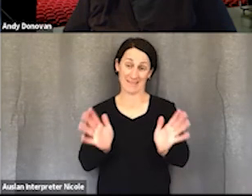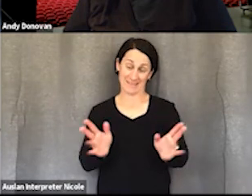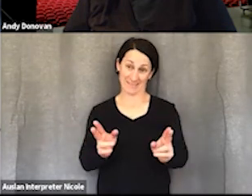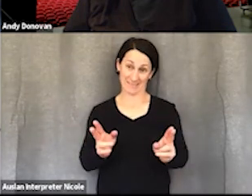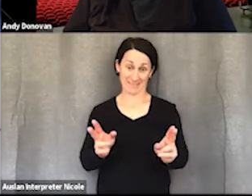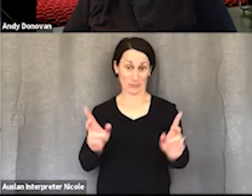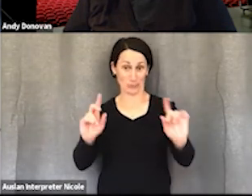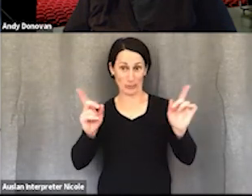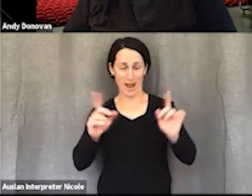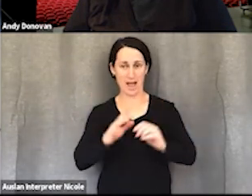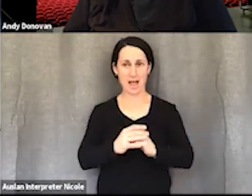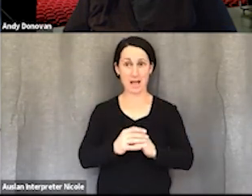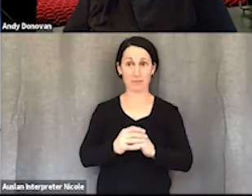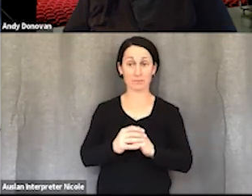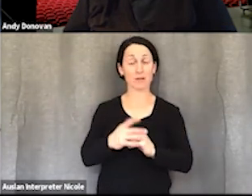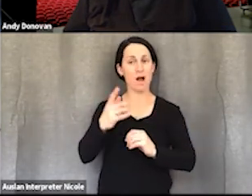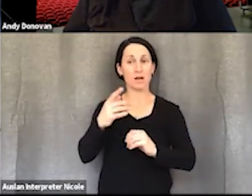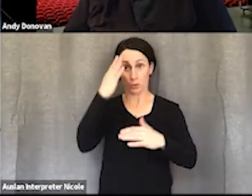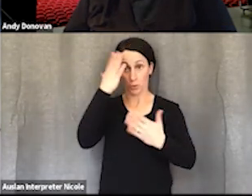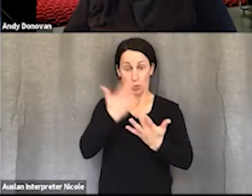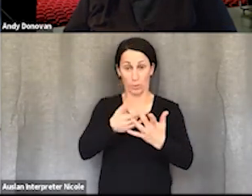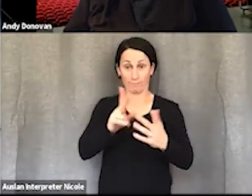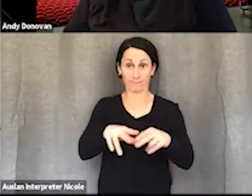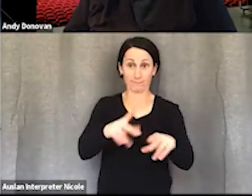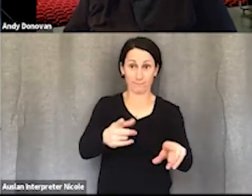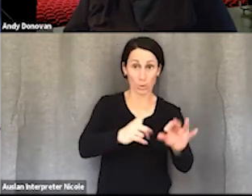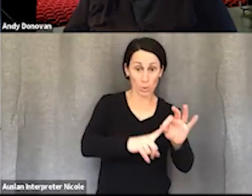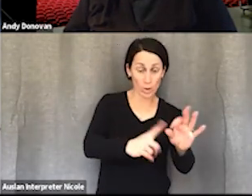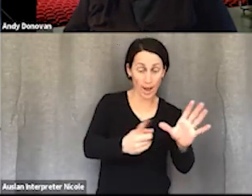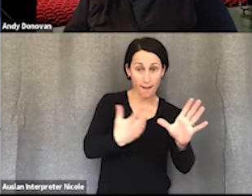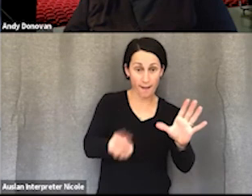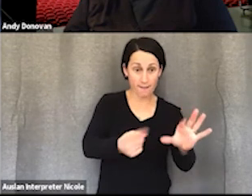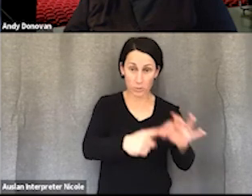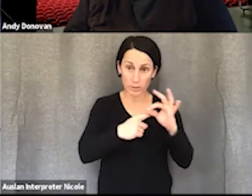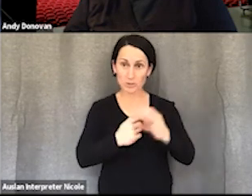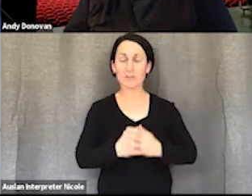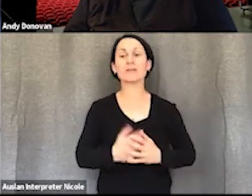don't know if we have got any questions that we haven't tackled yet, but please do get in touch if there is anything that we can help you with.